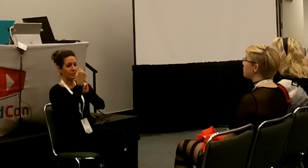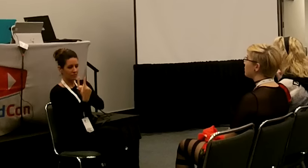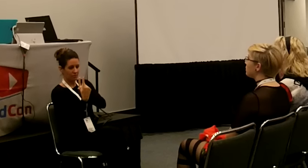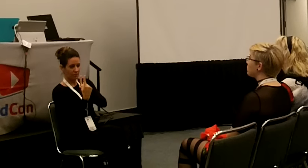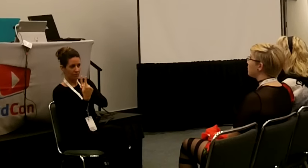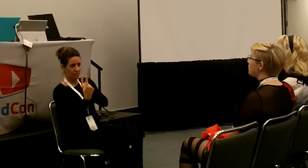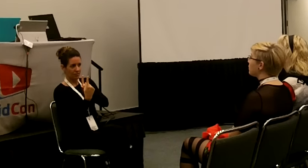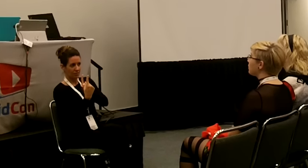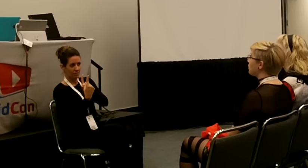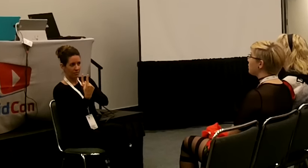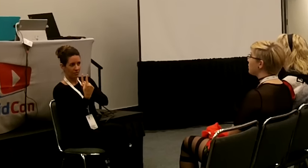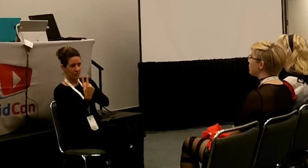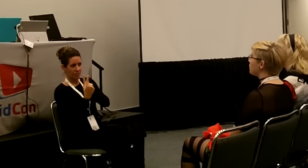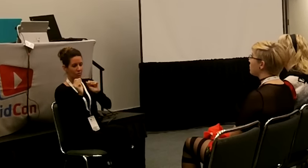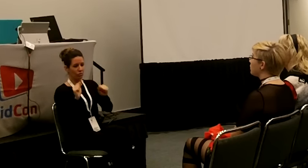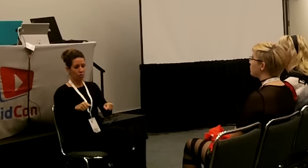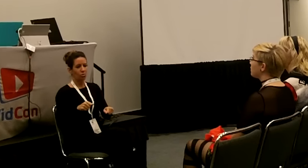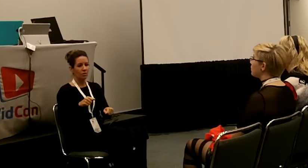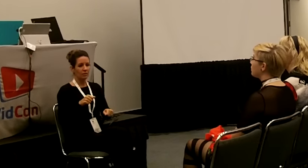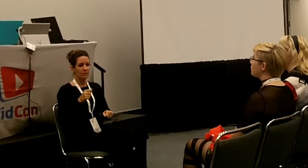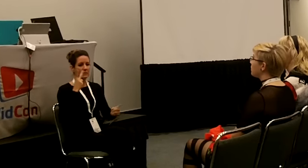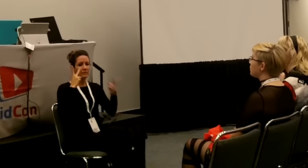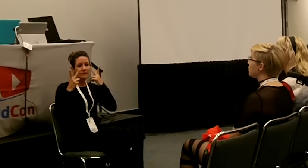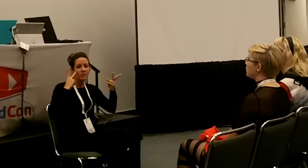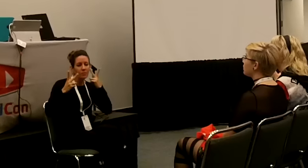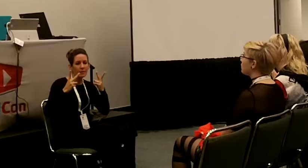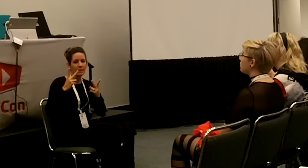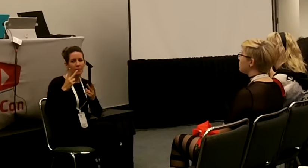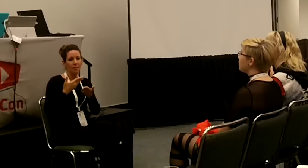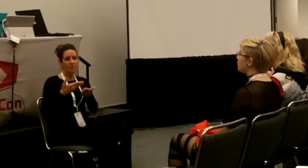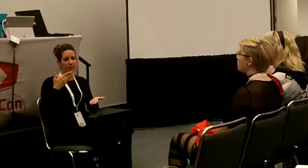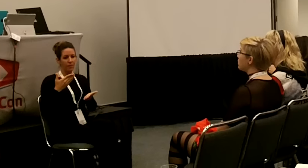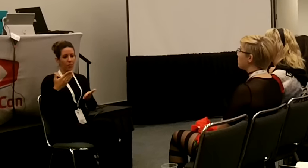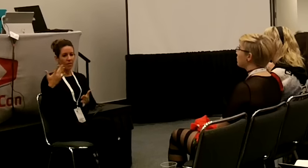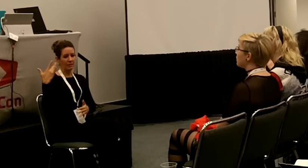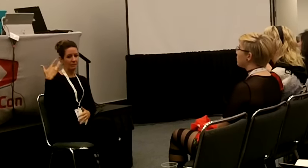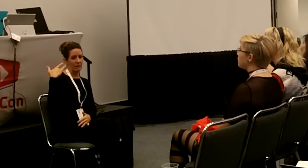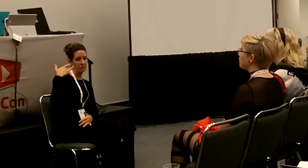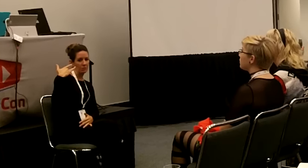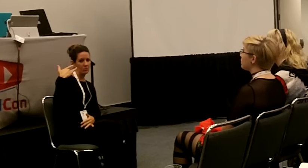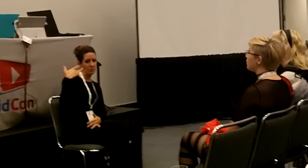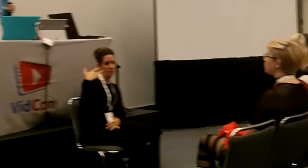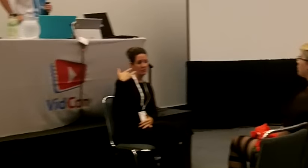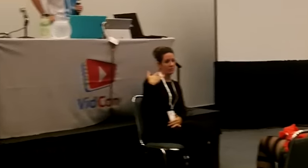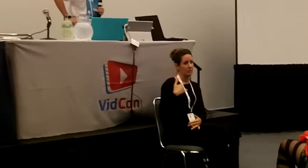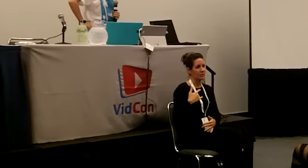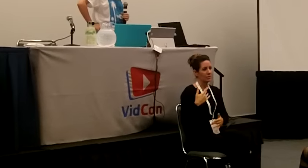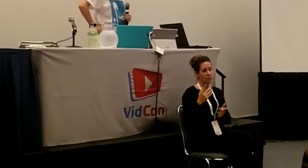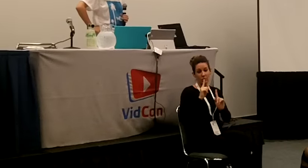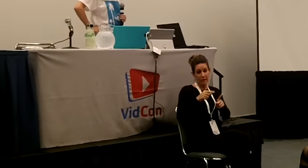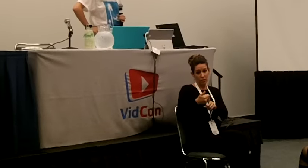so you could encounter them visibly before they touch you? Just answering for yourself personally